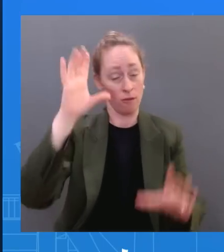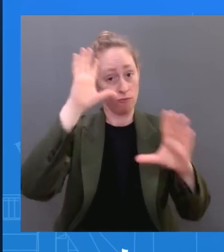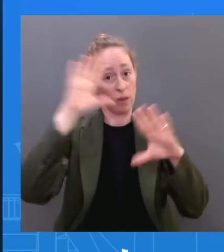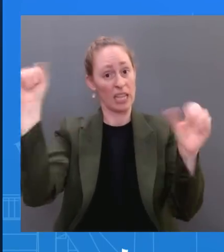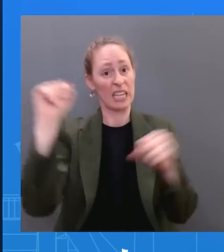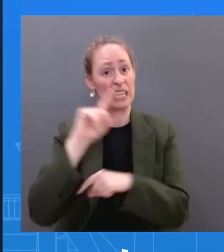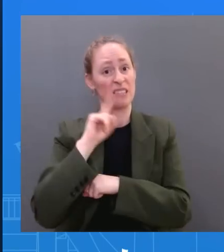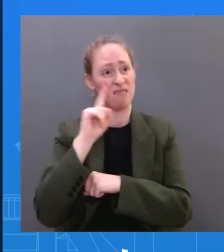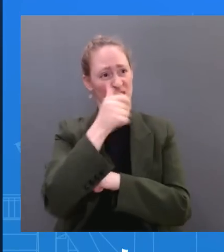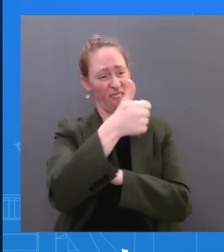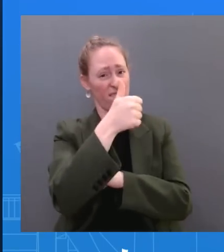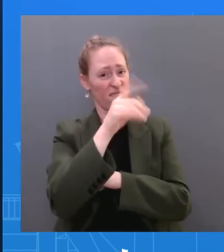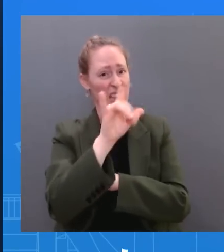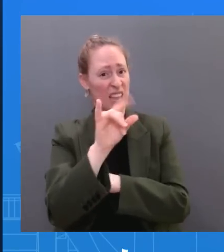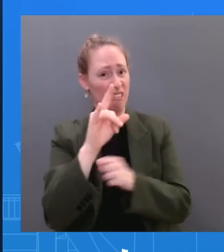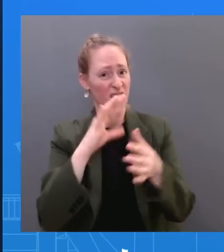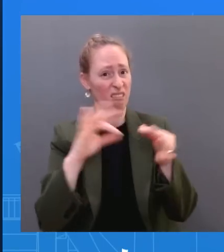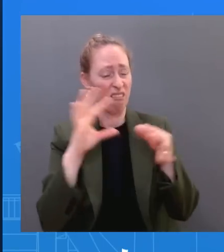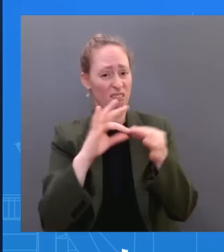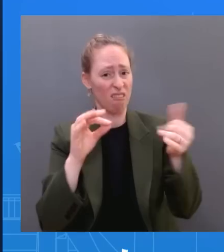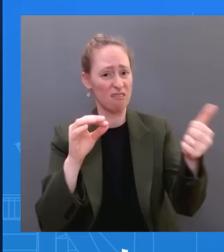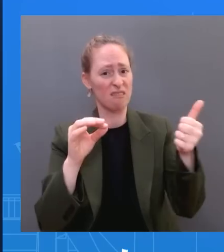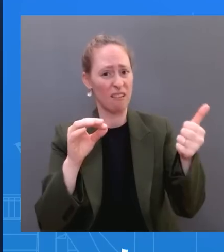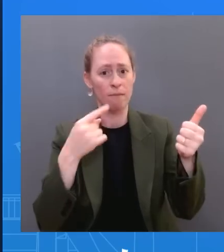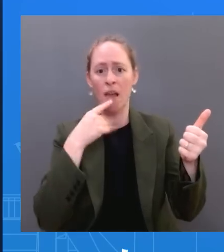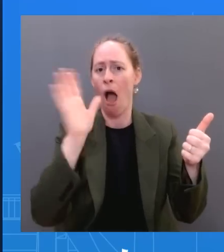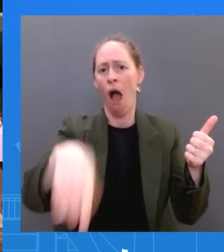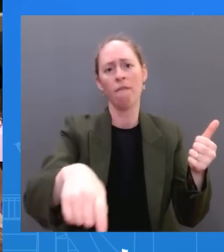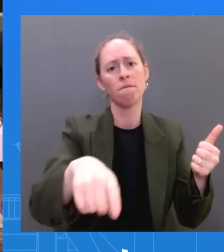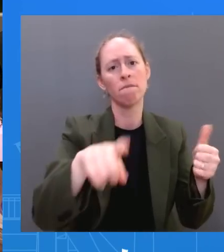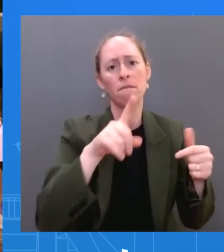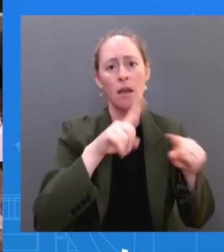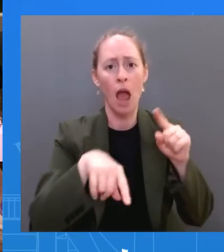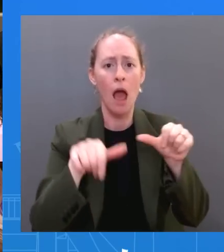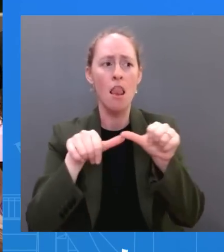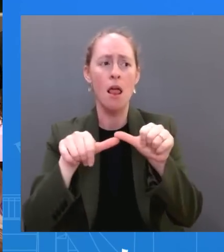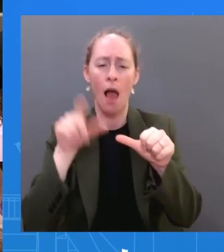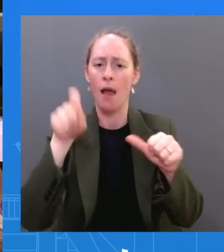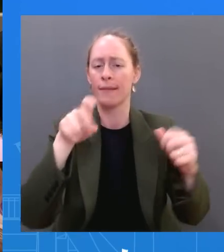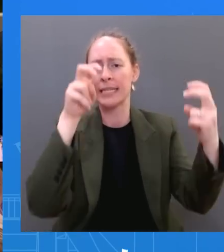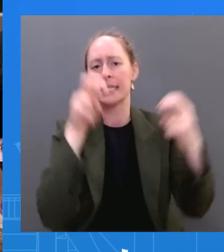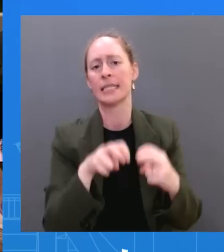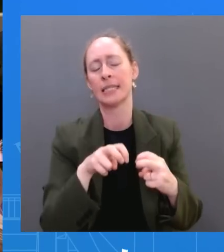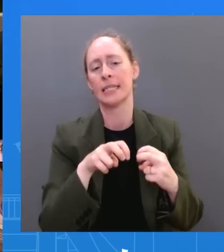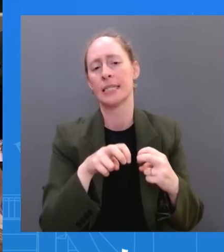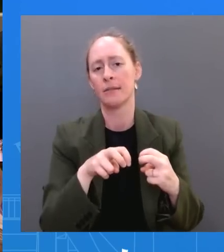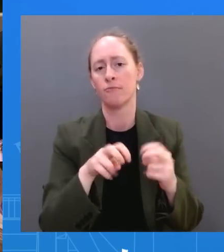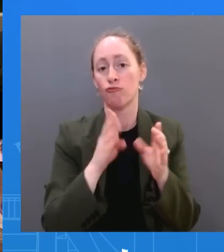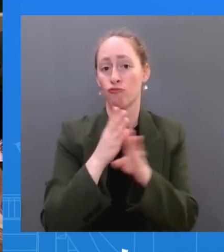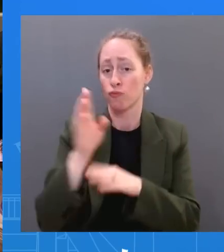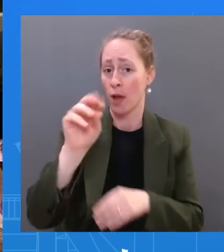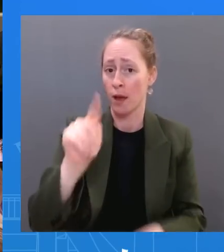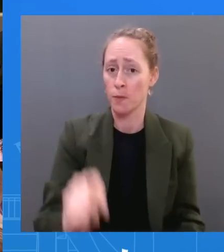that's where the nature of our policy stands and will go. The Press: And is there any limiting principle for the United States, in terms of either time or money?